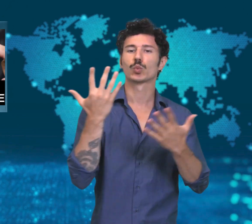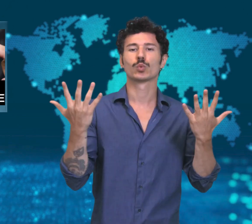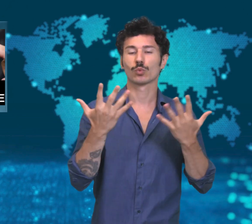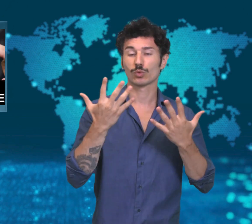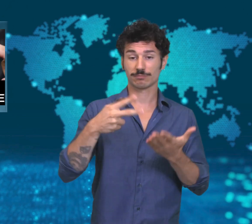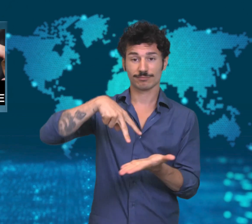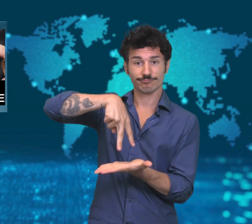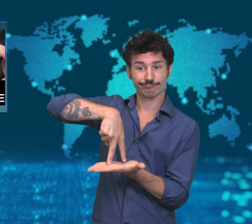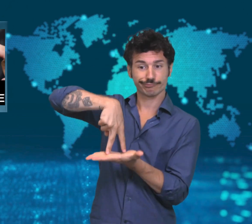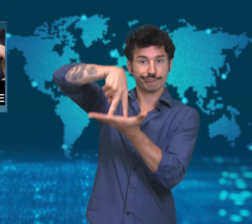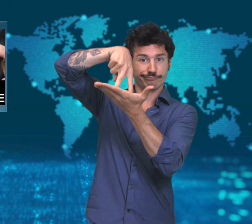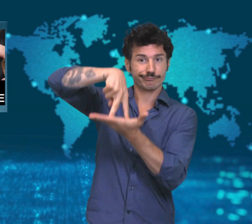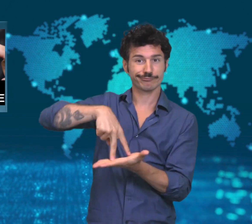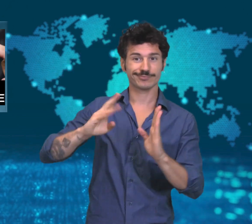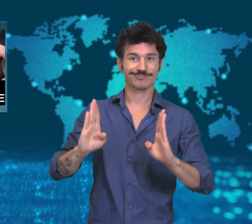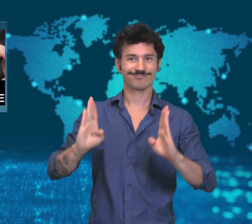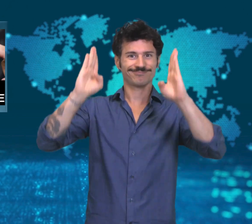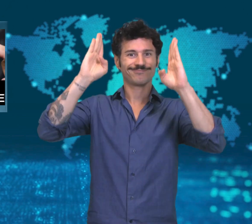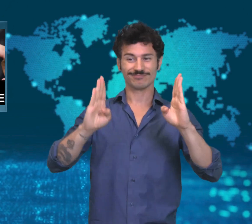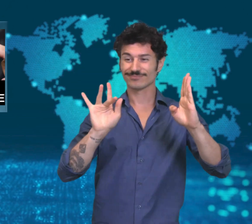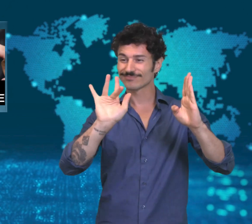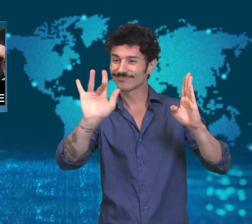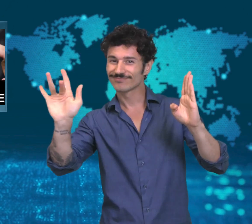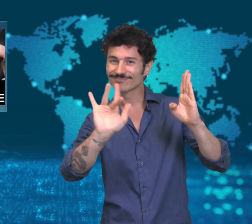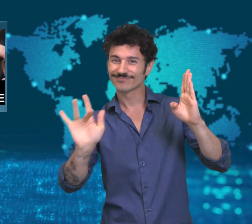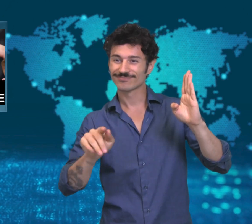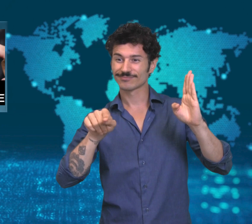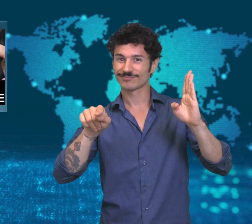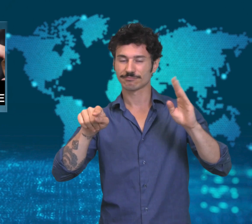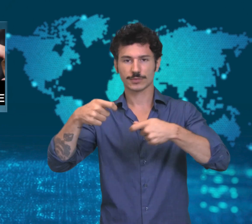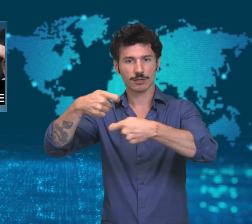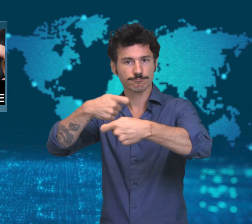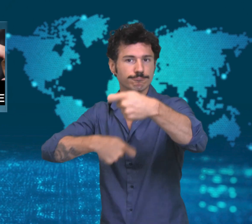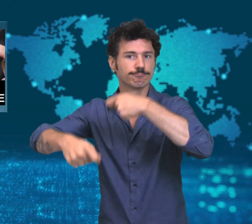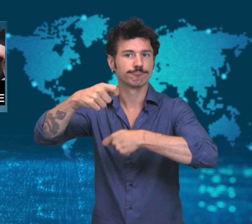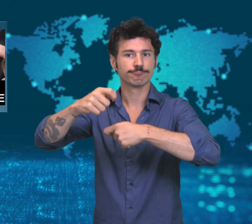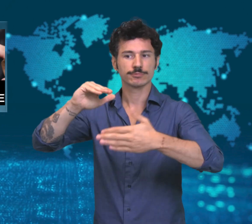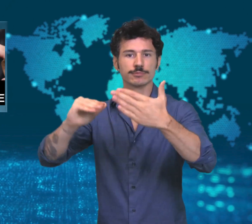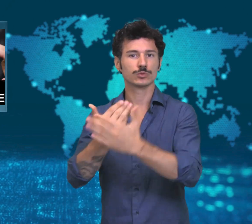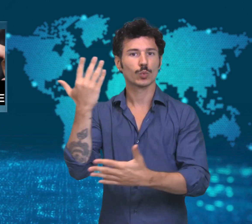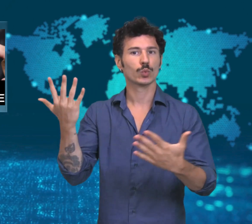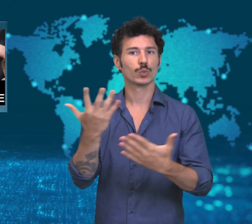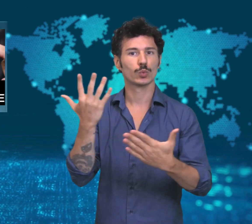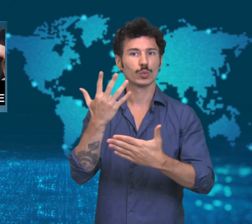sensors that can detect your finger coming towards